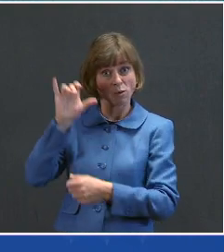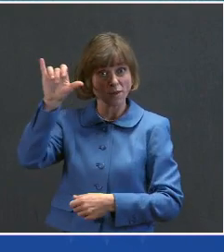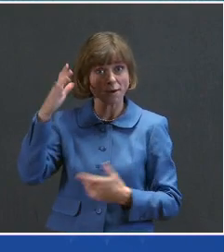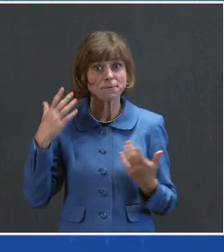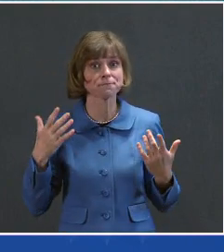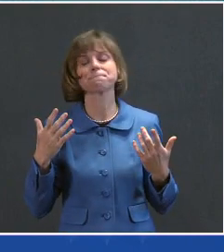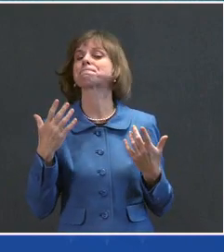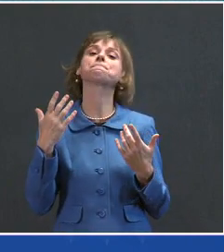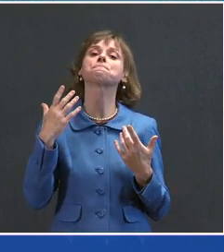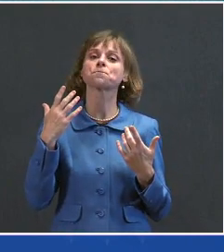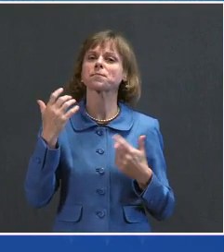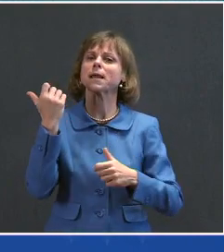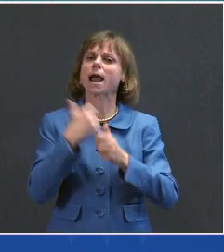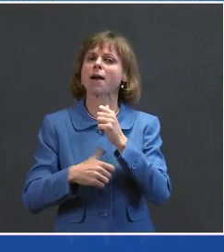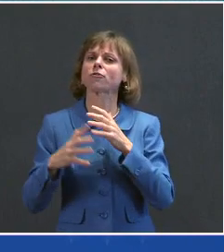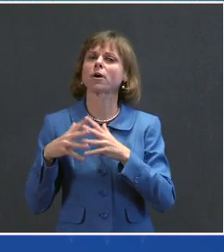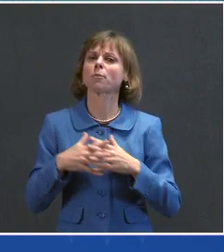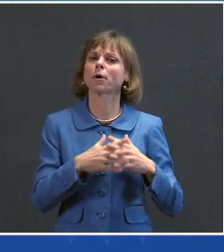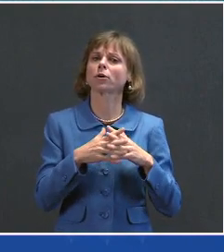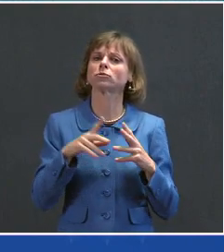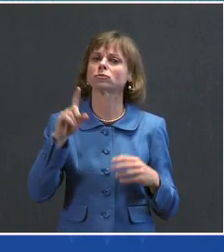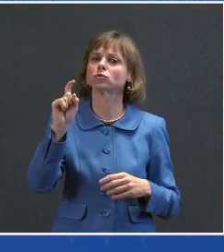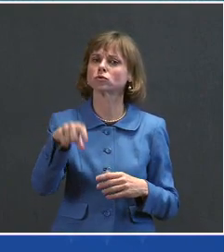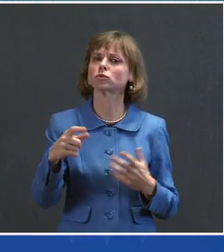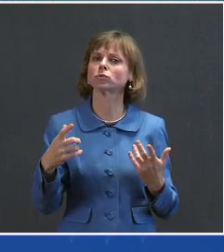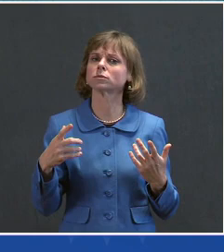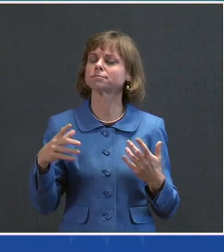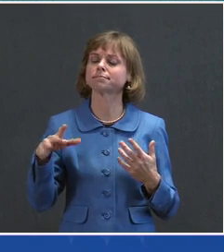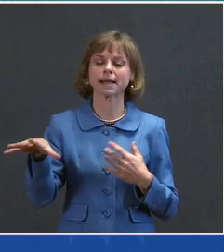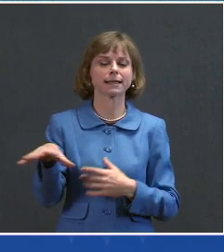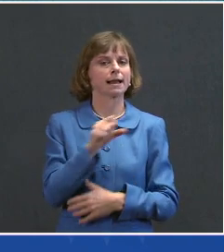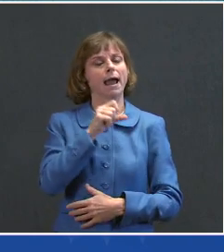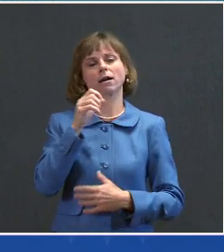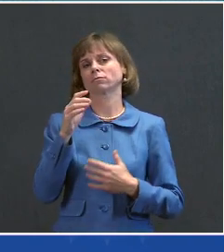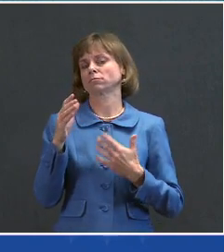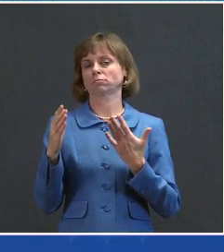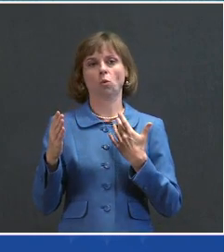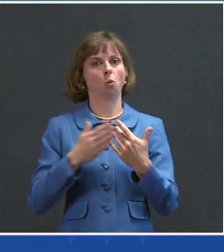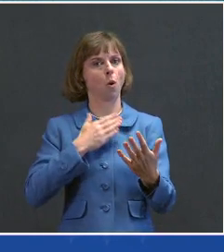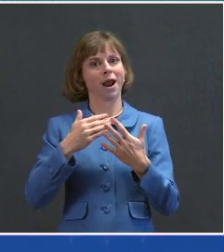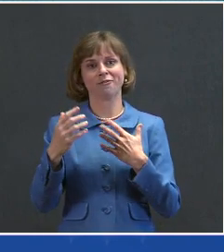that every American should take whatever vaccine they have access to in their pharmacy,